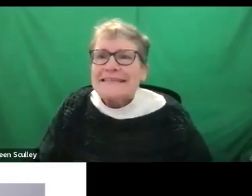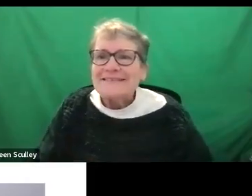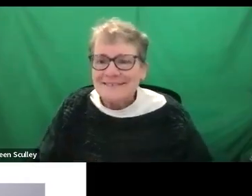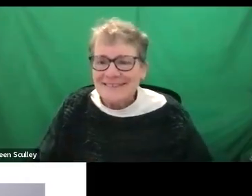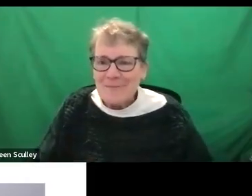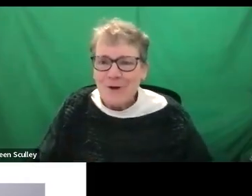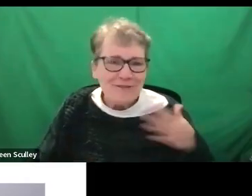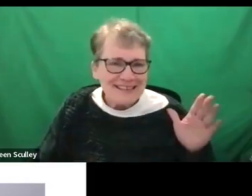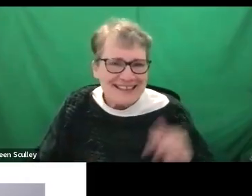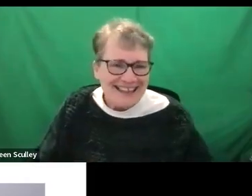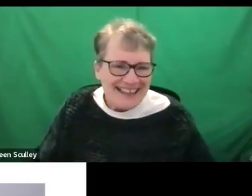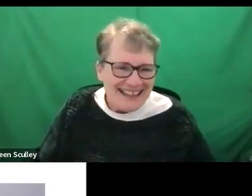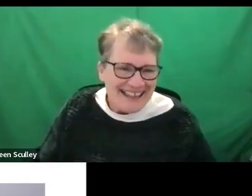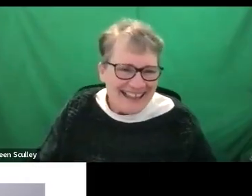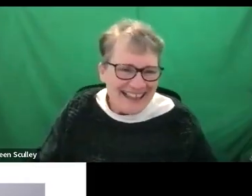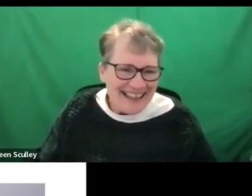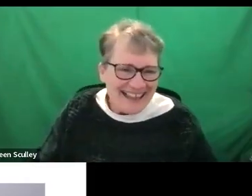[Interpreter for Dr. Charleen] So I have to go back to the beginning.